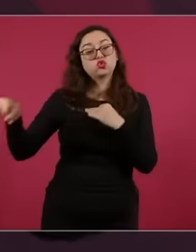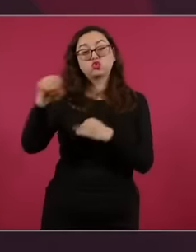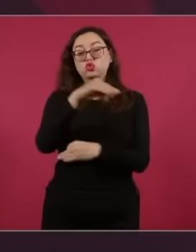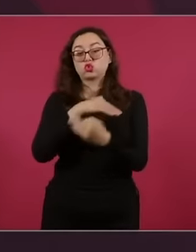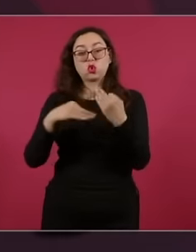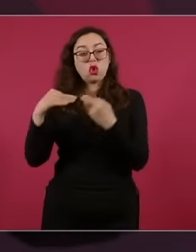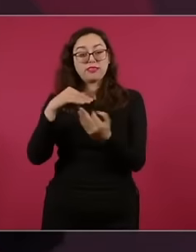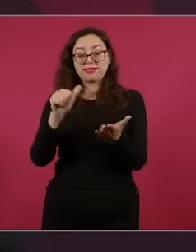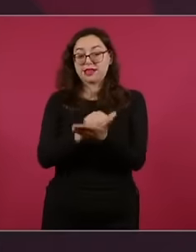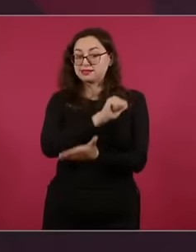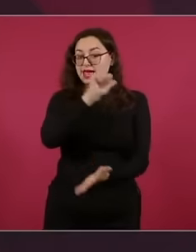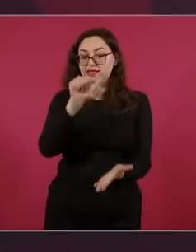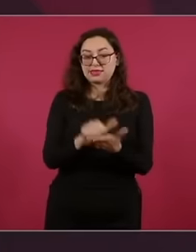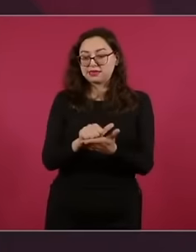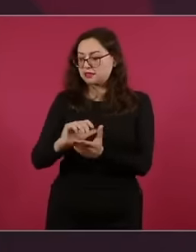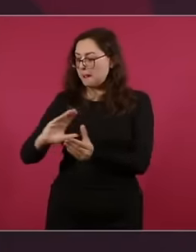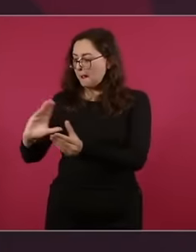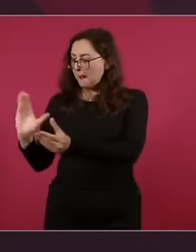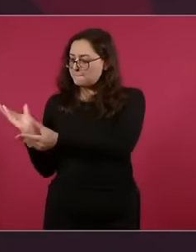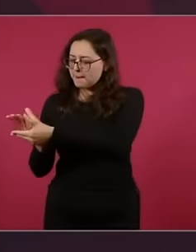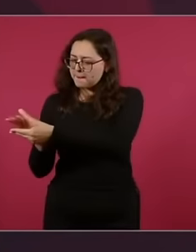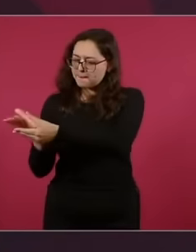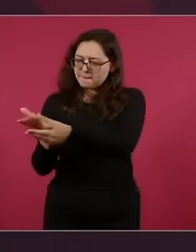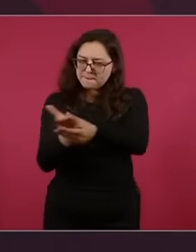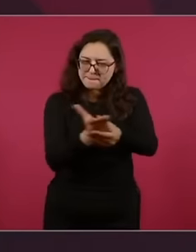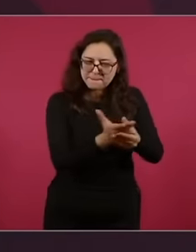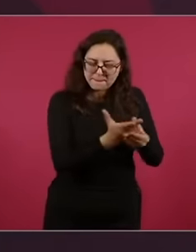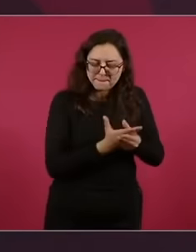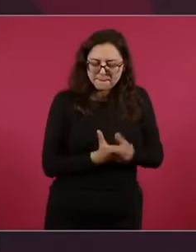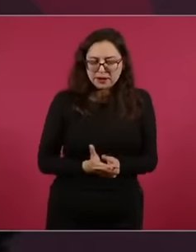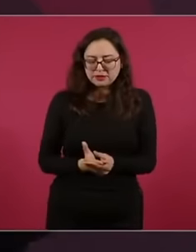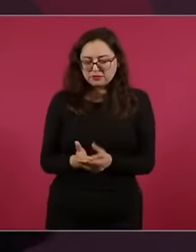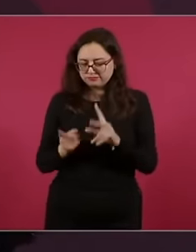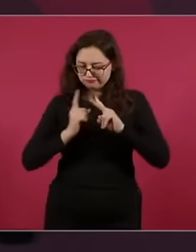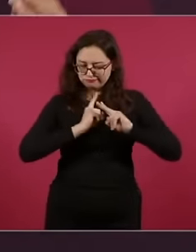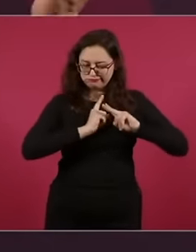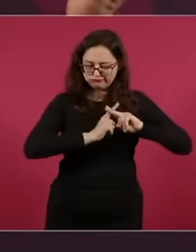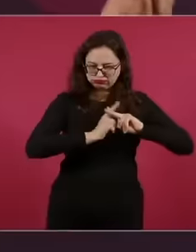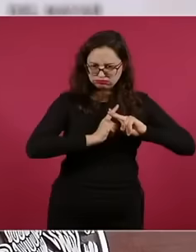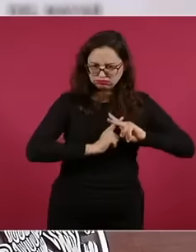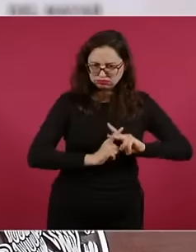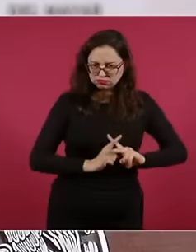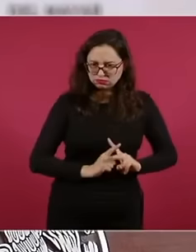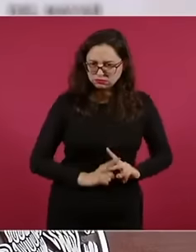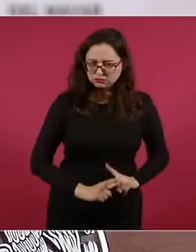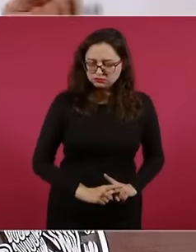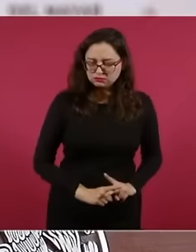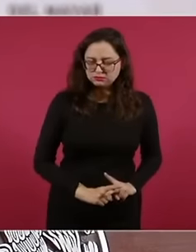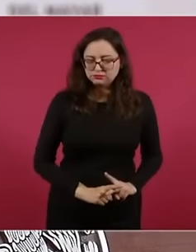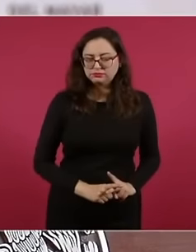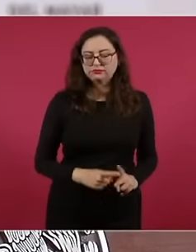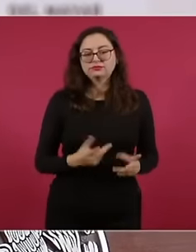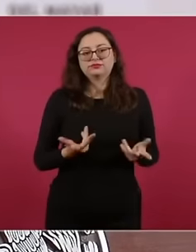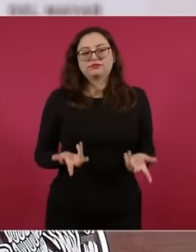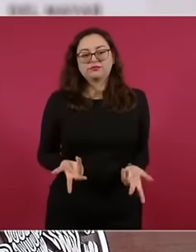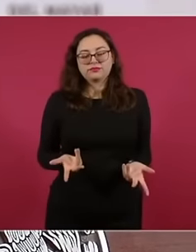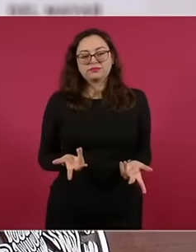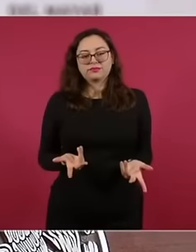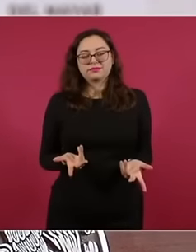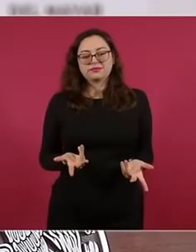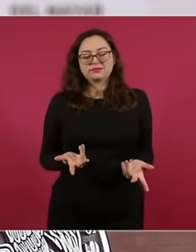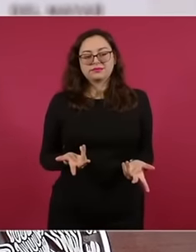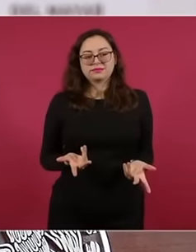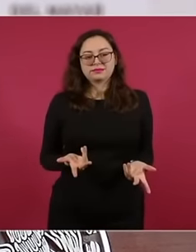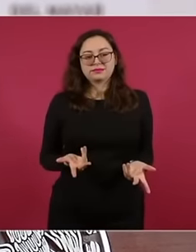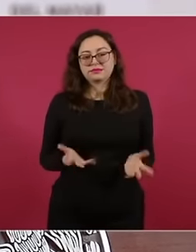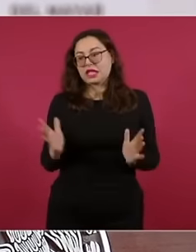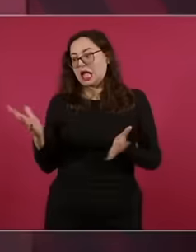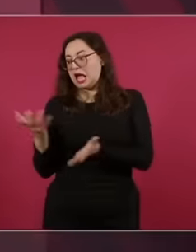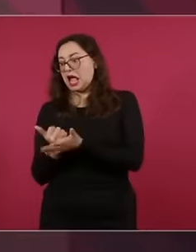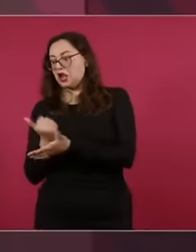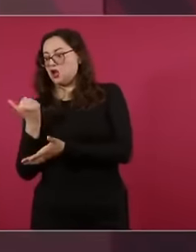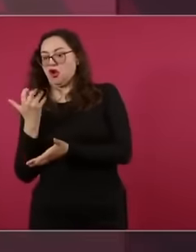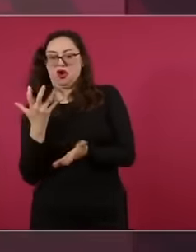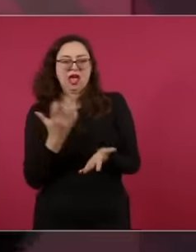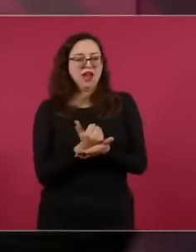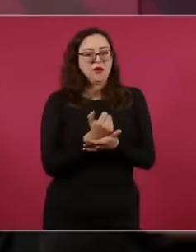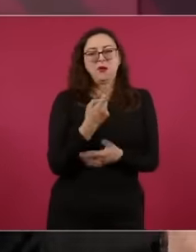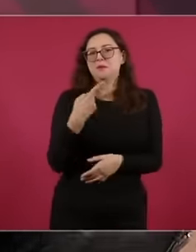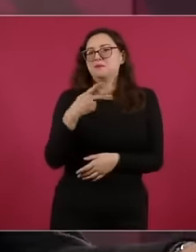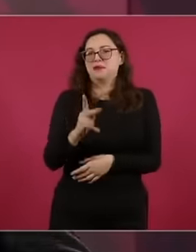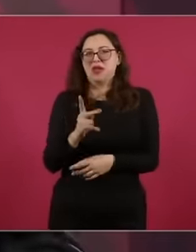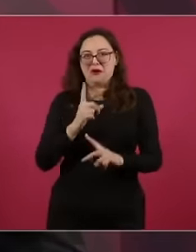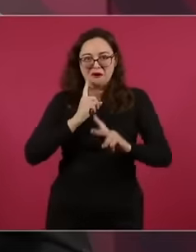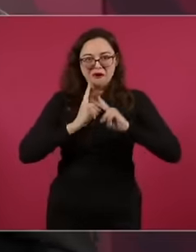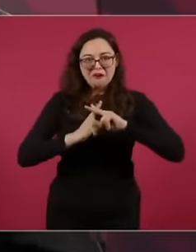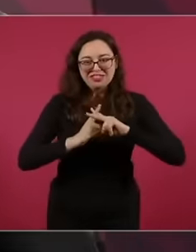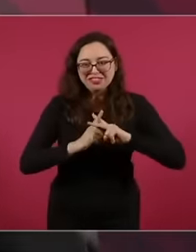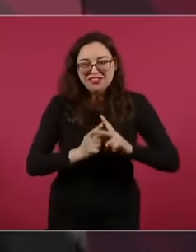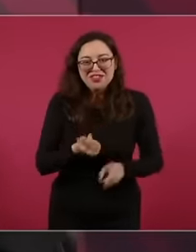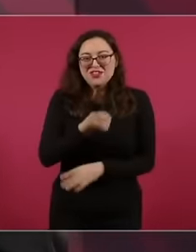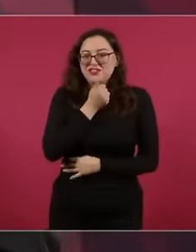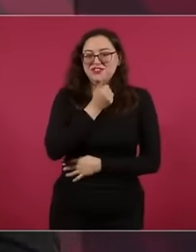minutes be collected because it cannot be said that one won, the other won if there is no